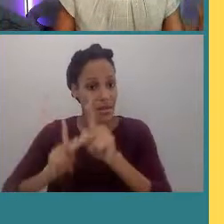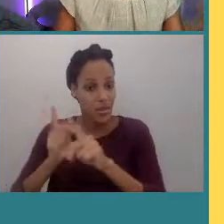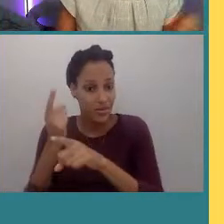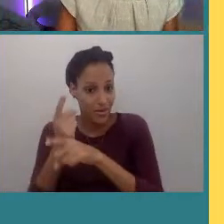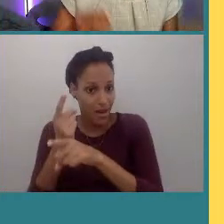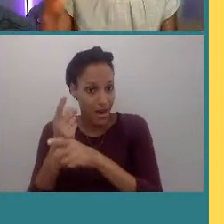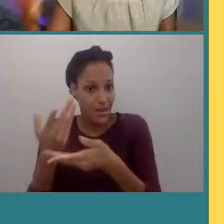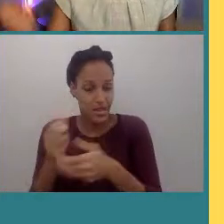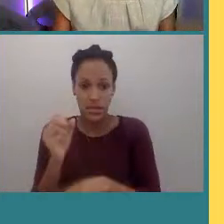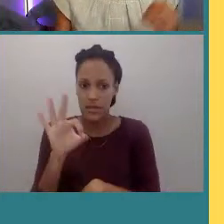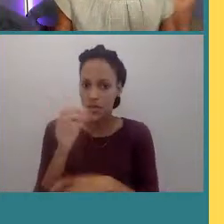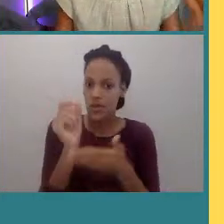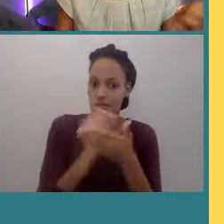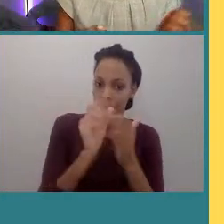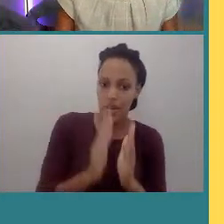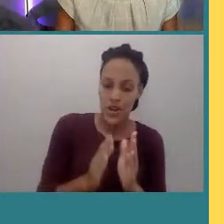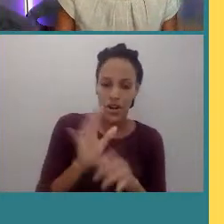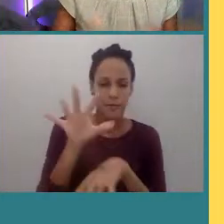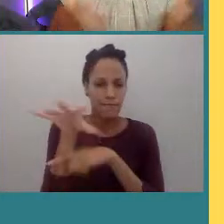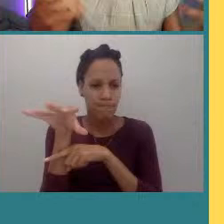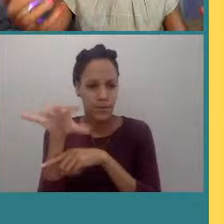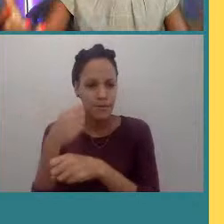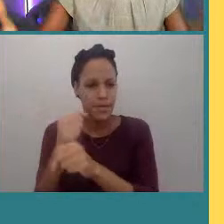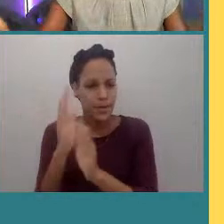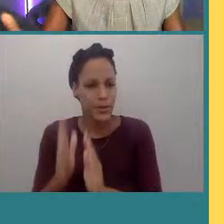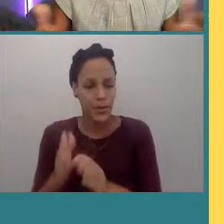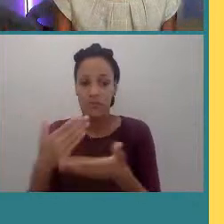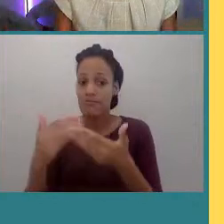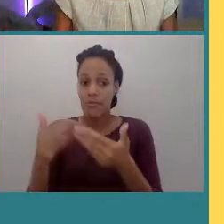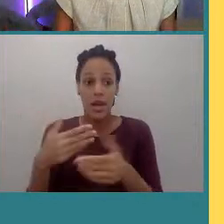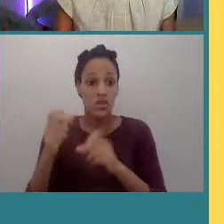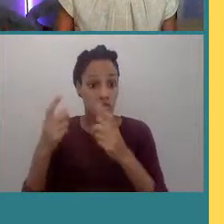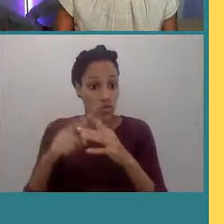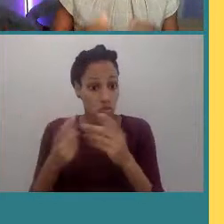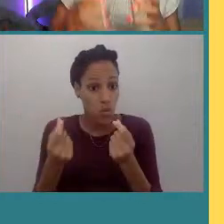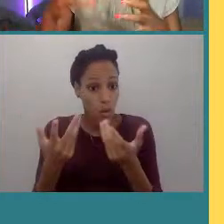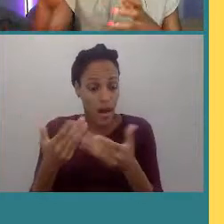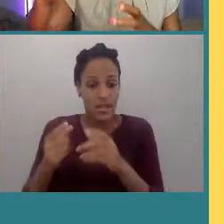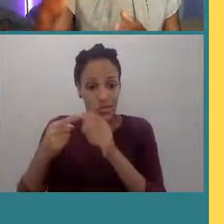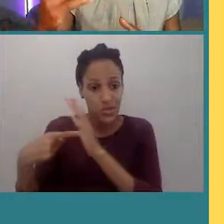a writer, filmmaker whatever it is you begin to show people, right?